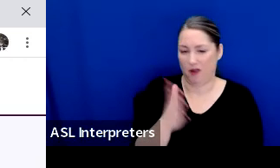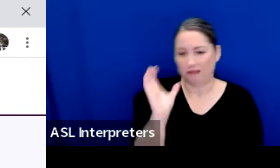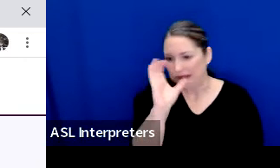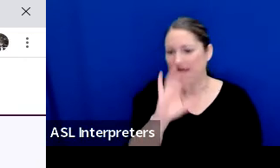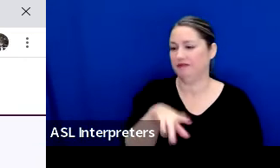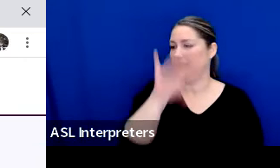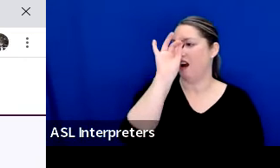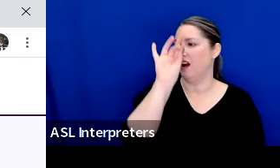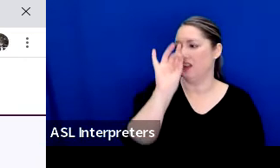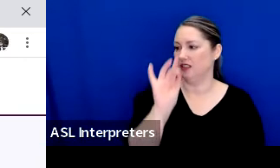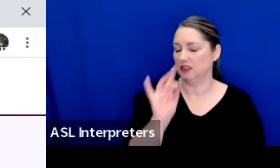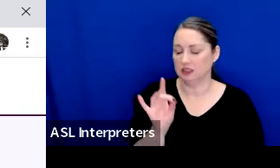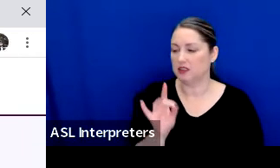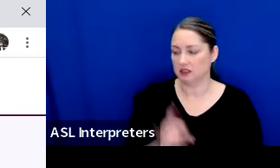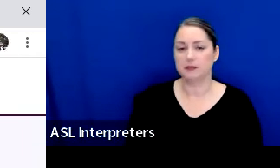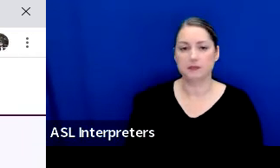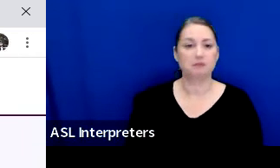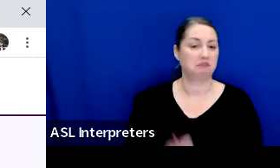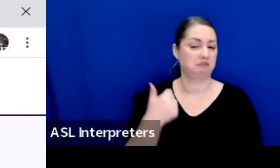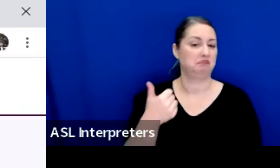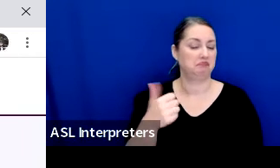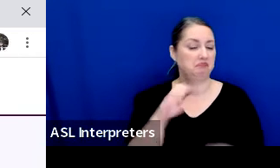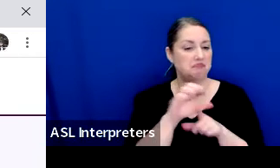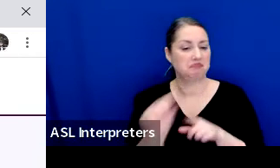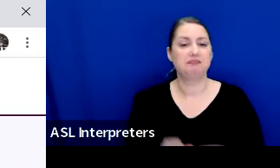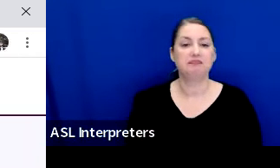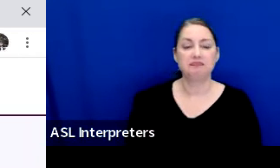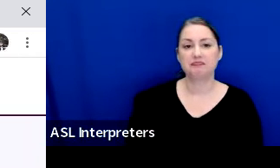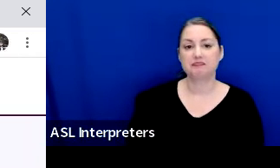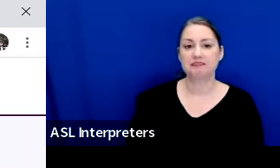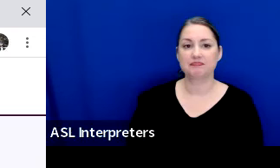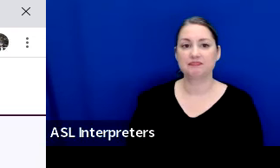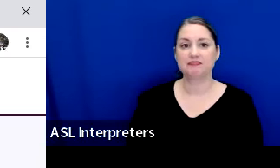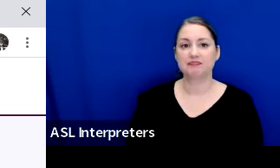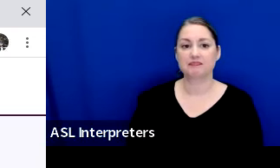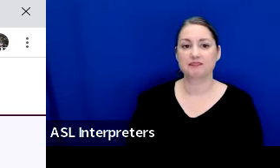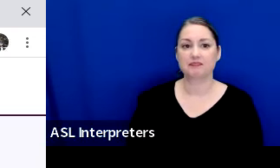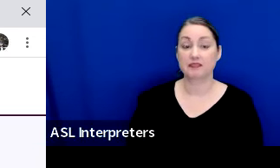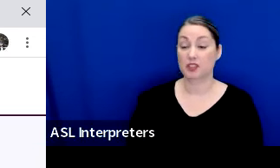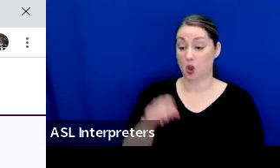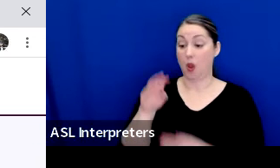It's just there. It's awesome. So my math does a lot of stuff.